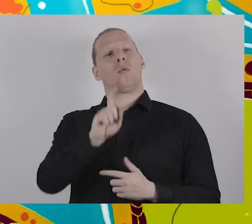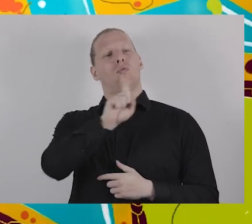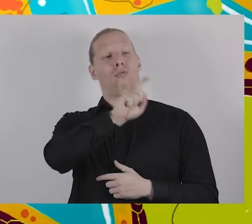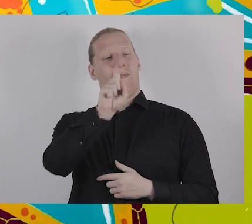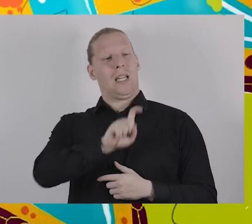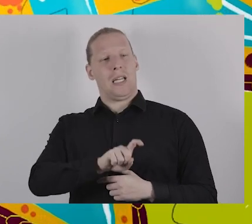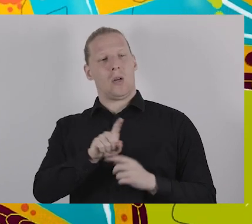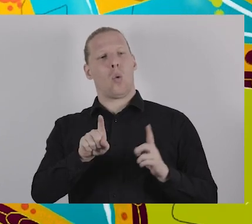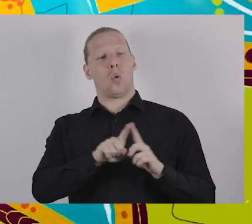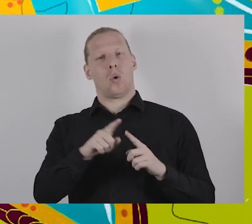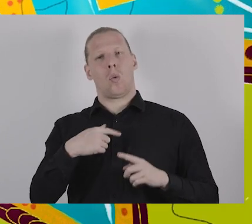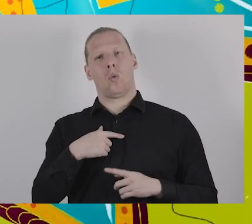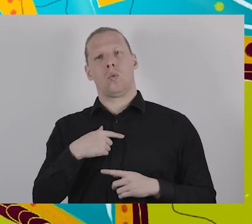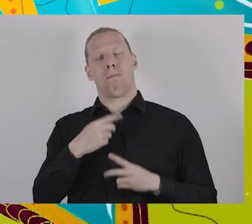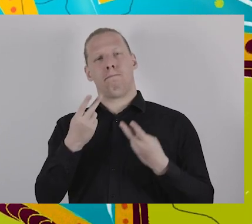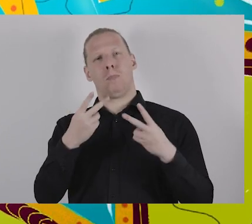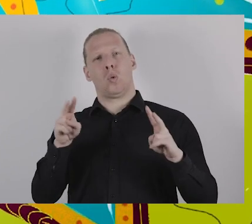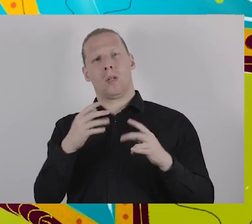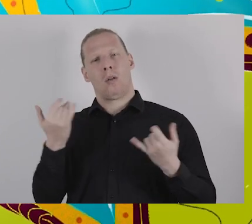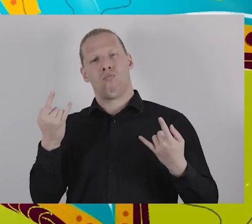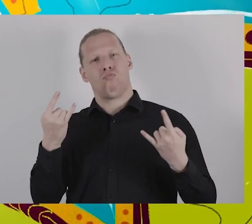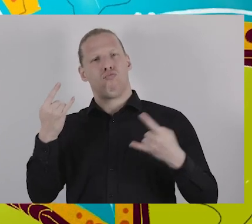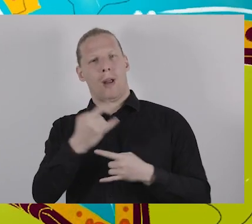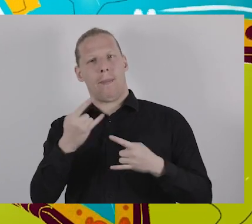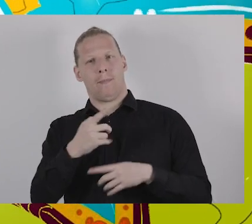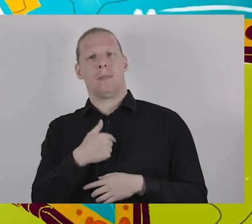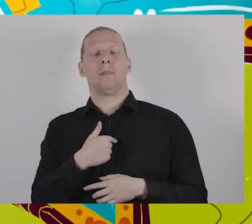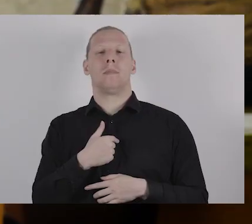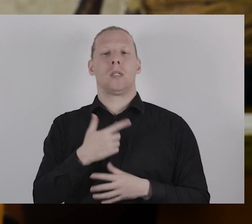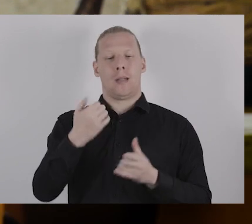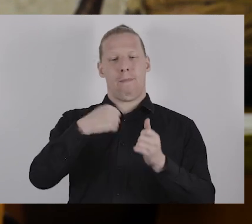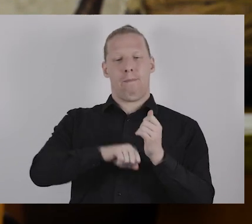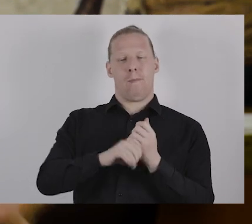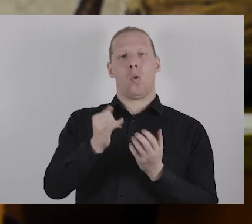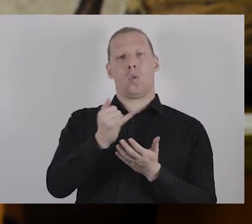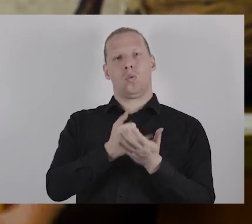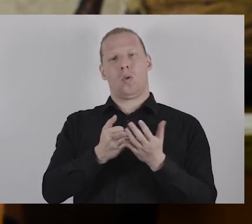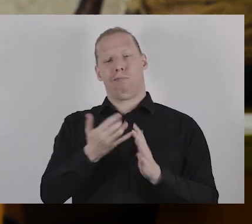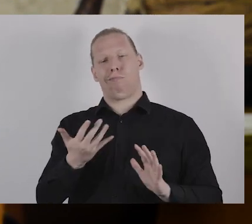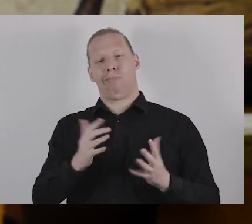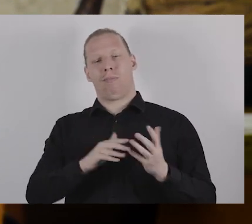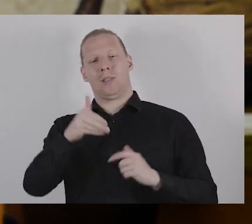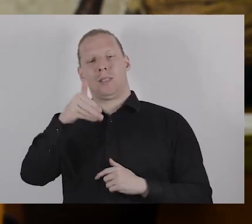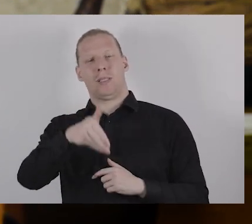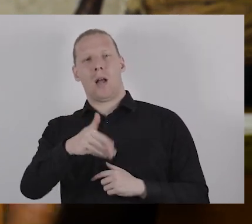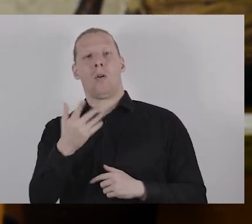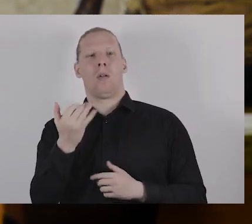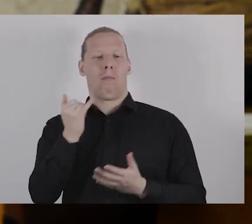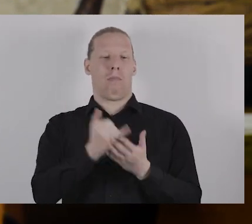Along with the graffiti, I had taken up rapping as well. # Yeah, I was born in the dirty south, # born with a dirty mouth.